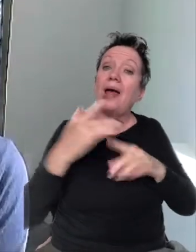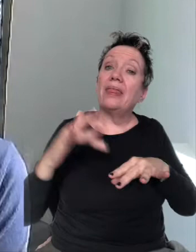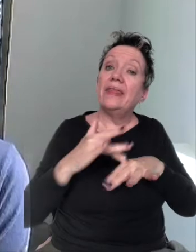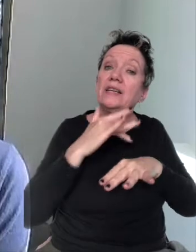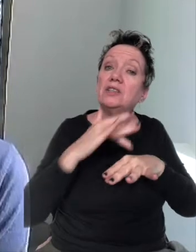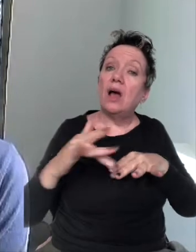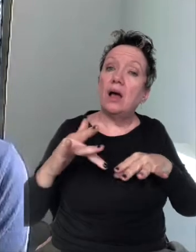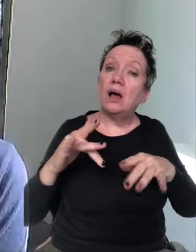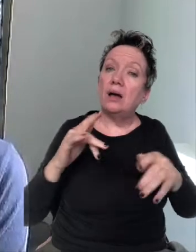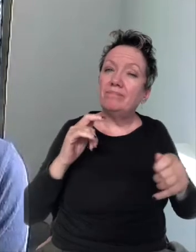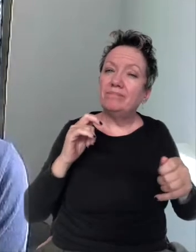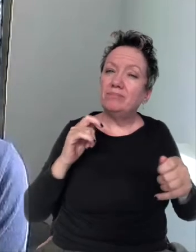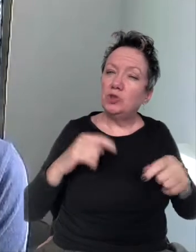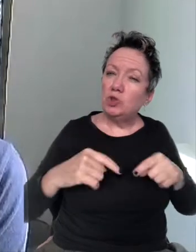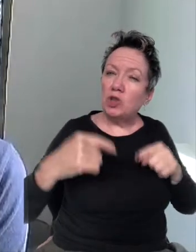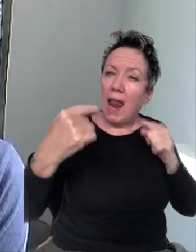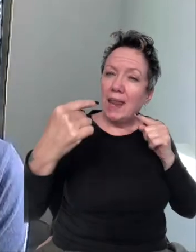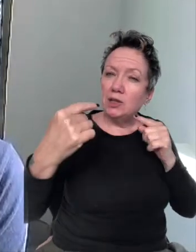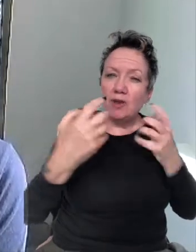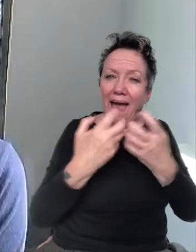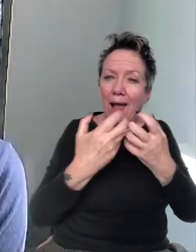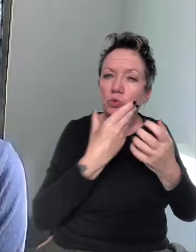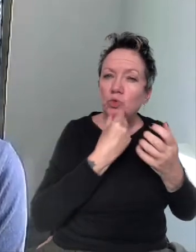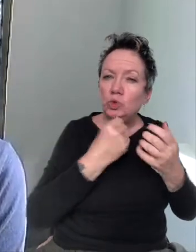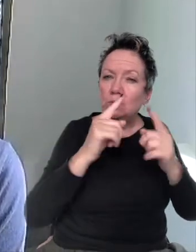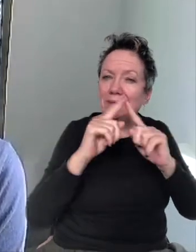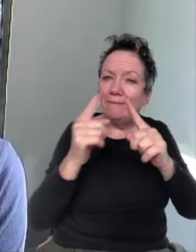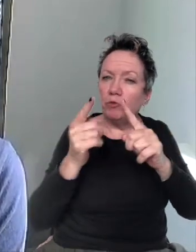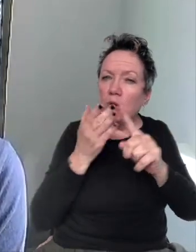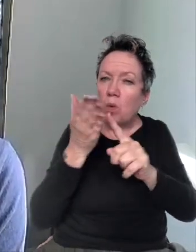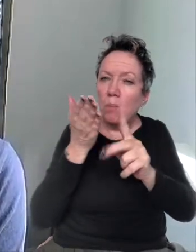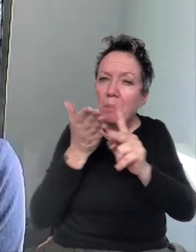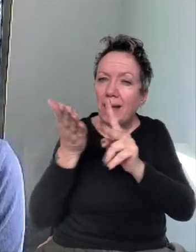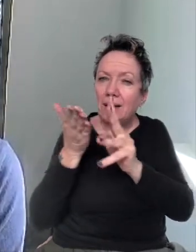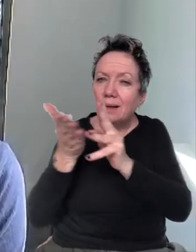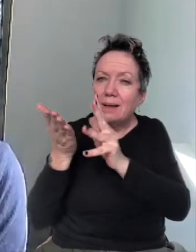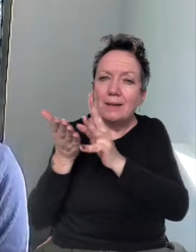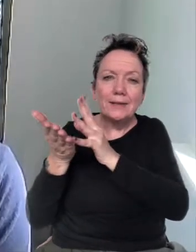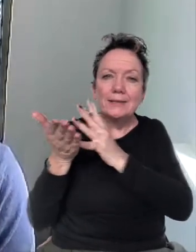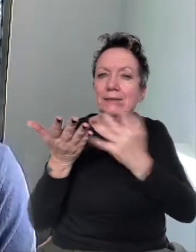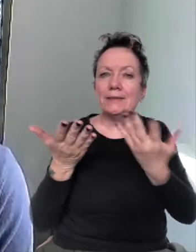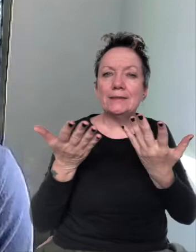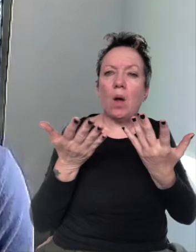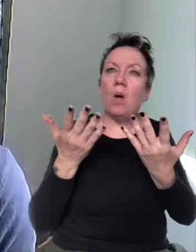translating into new media formats. And it doesn't always work successfully.